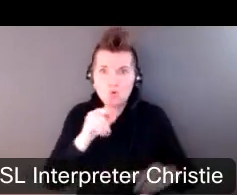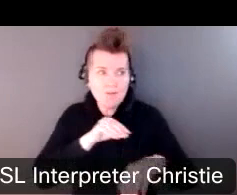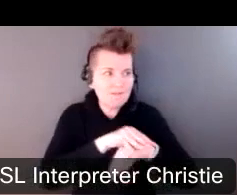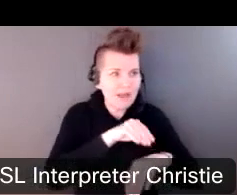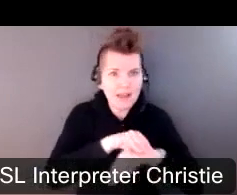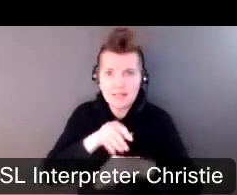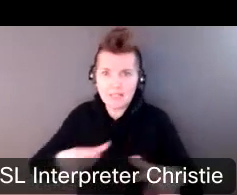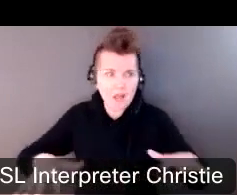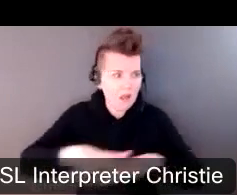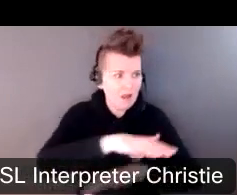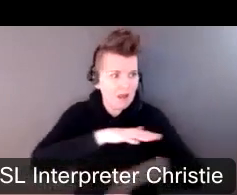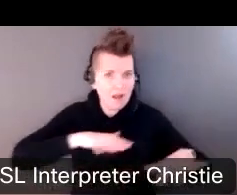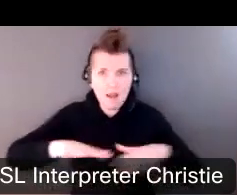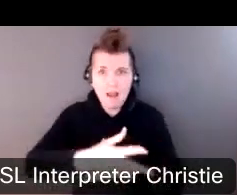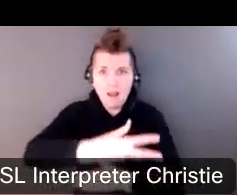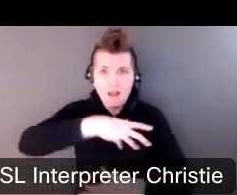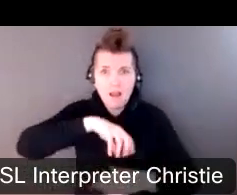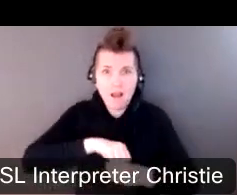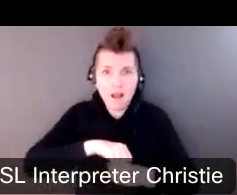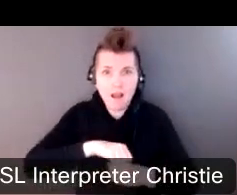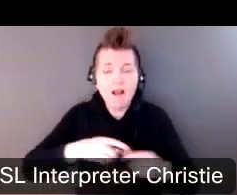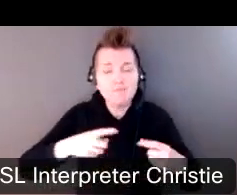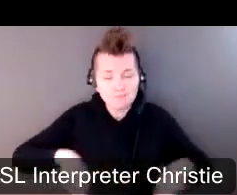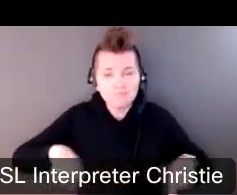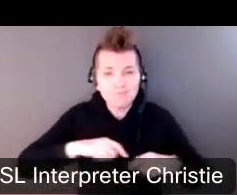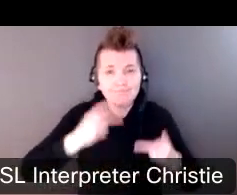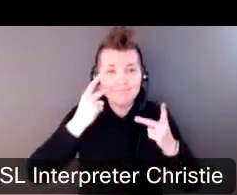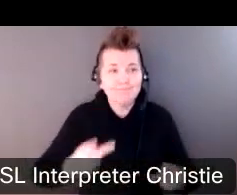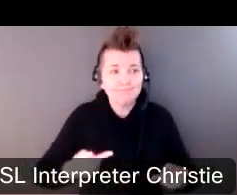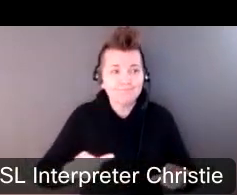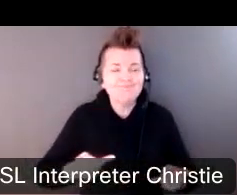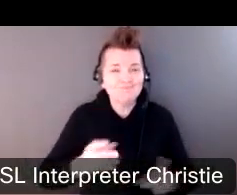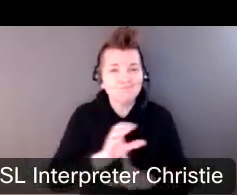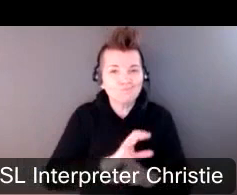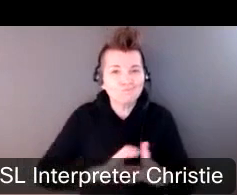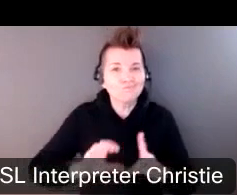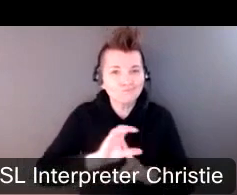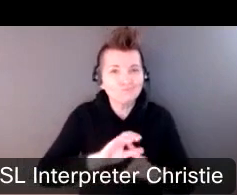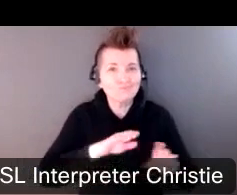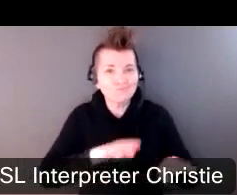The dire need for us to really see a behavioral cultural shift in terms of how we view our